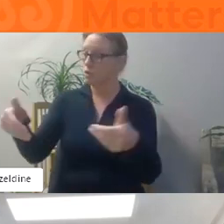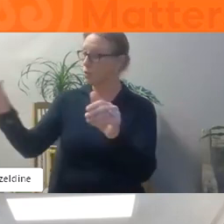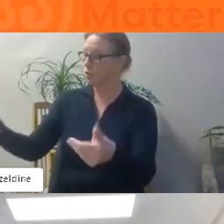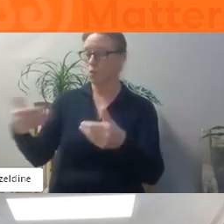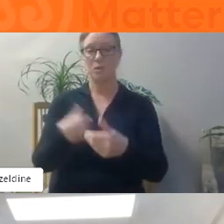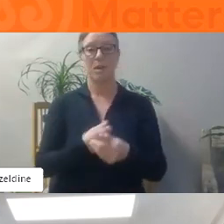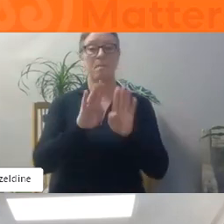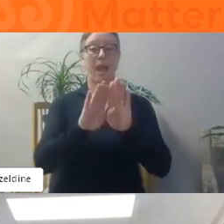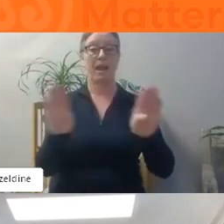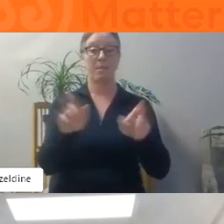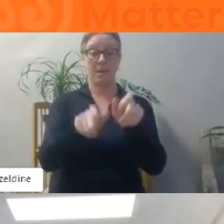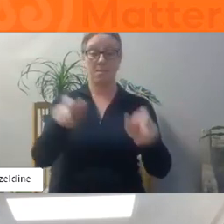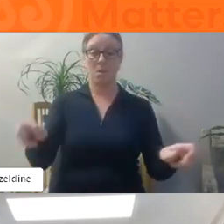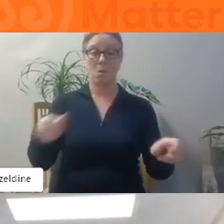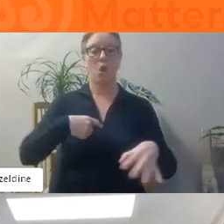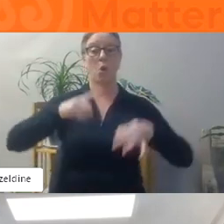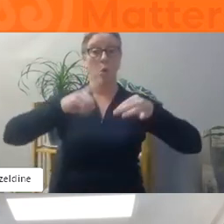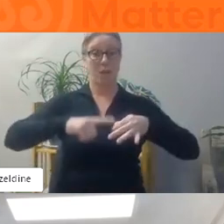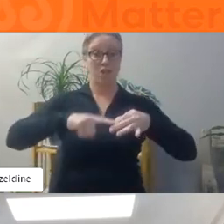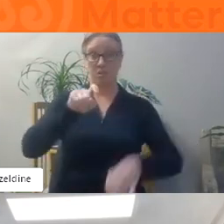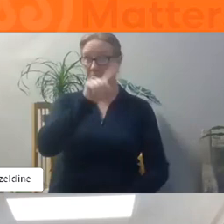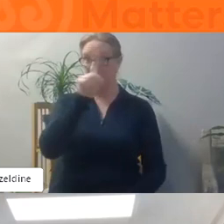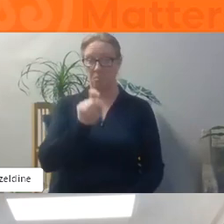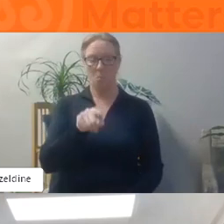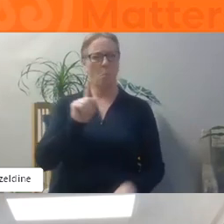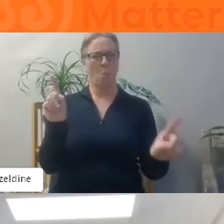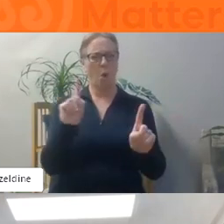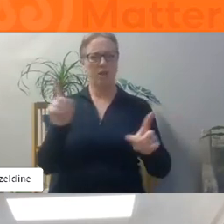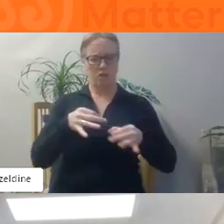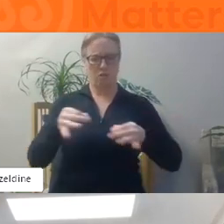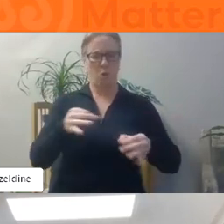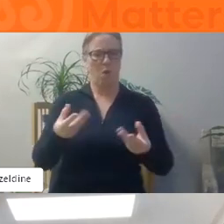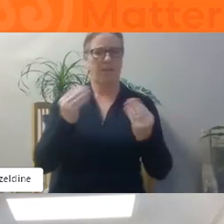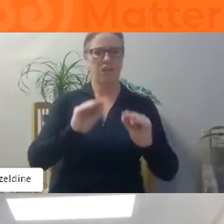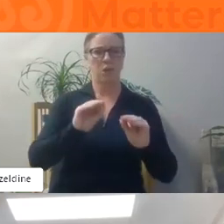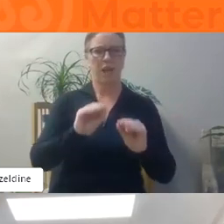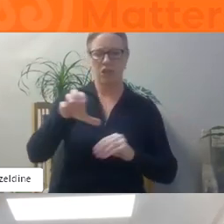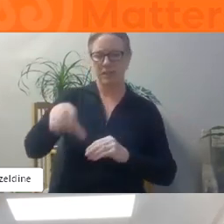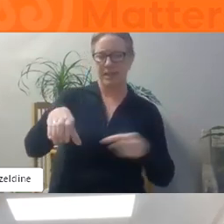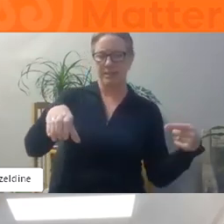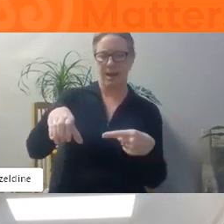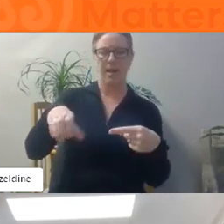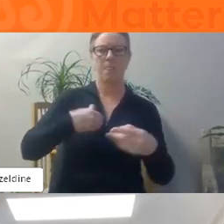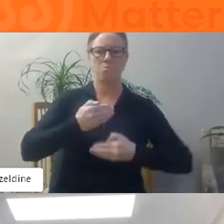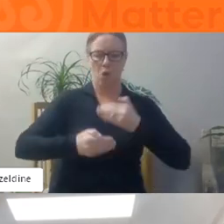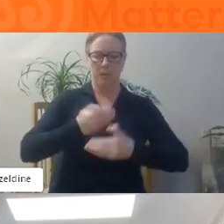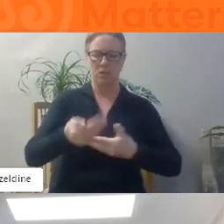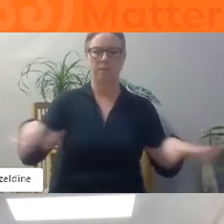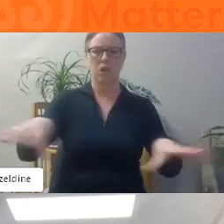going to pose the question to our panellists. What is the role of the education sector in the process of inclusion and belonging of people